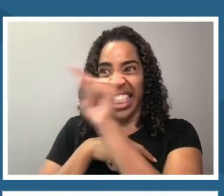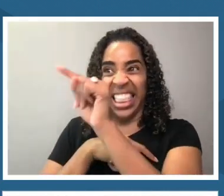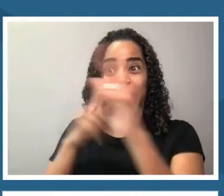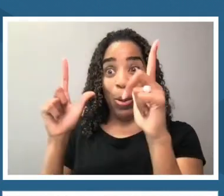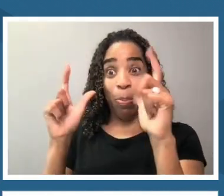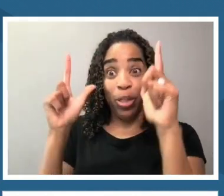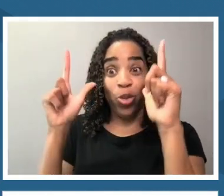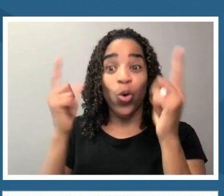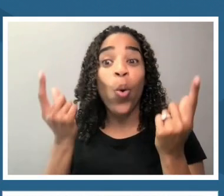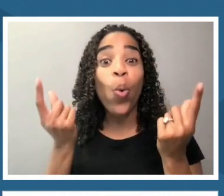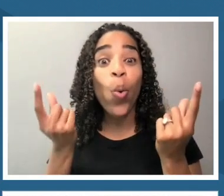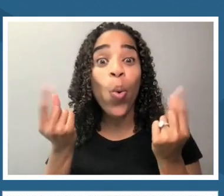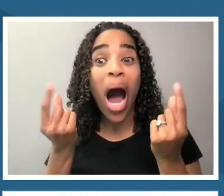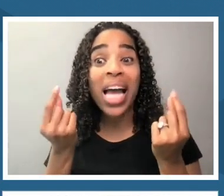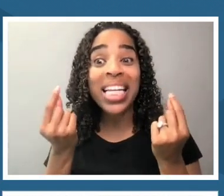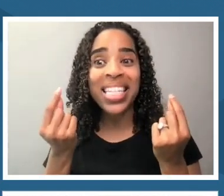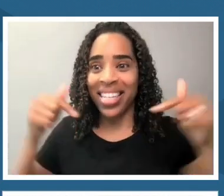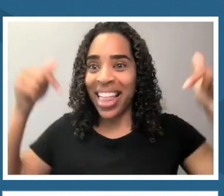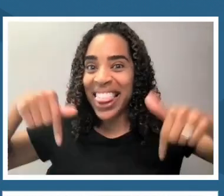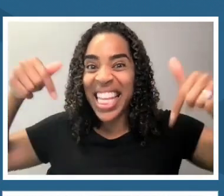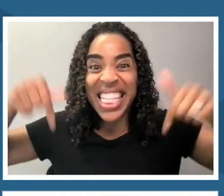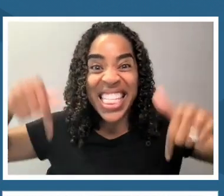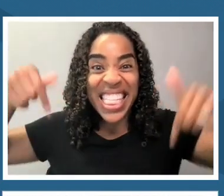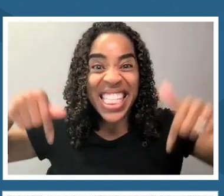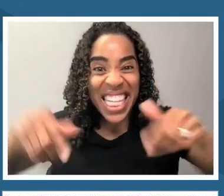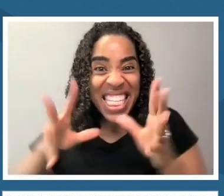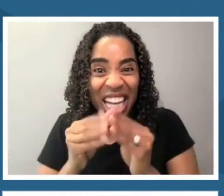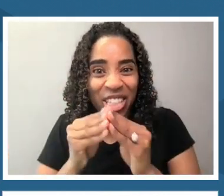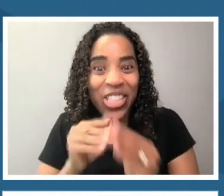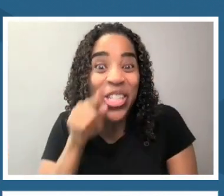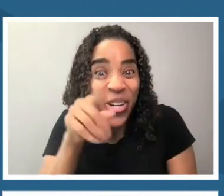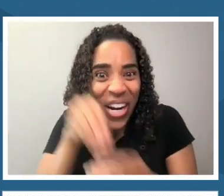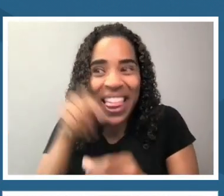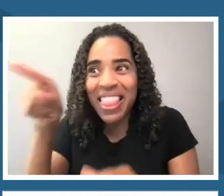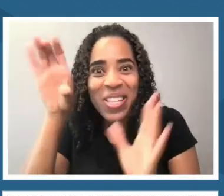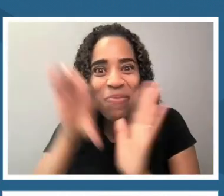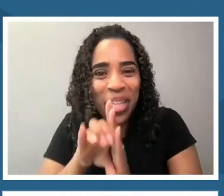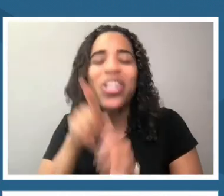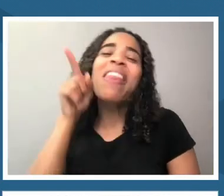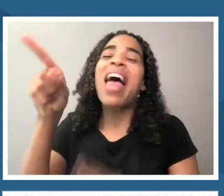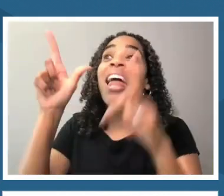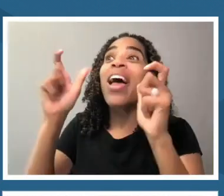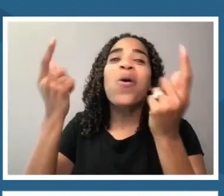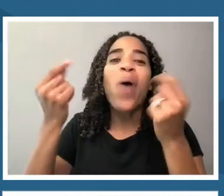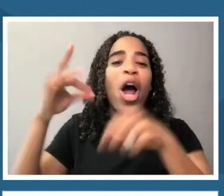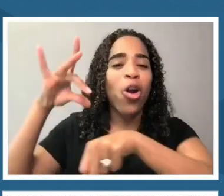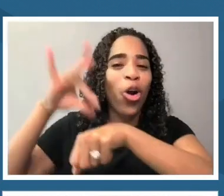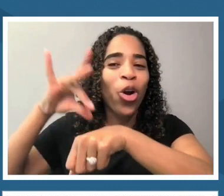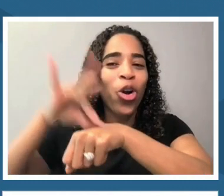everyone in this session it's an image of you it's an image of earth there's a